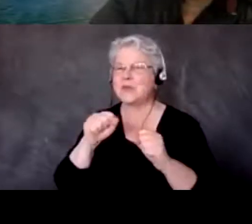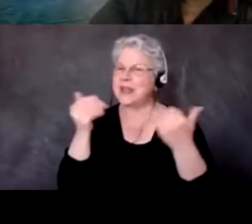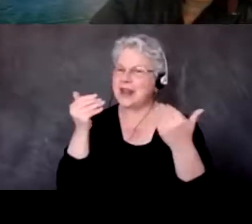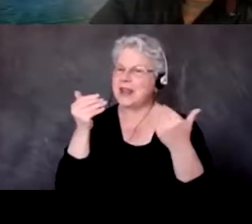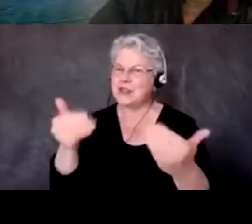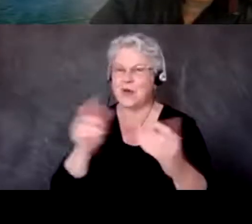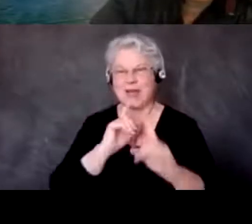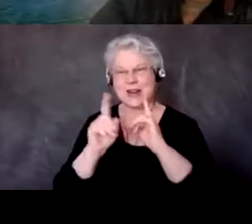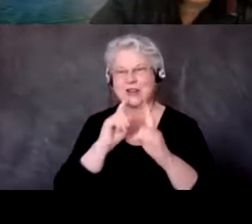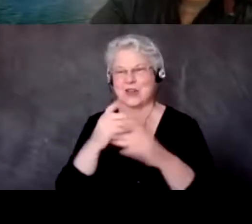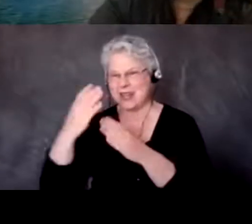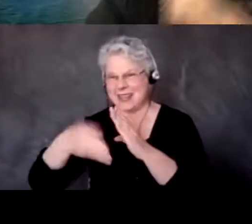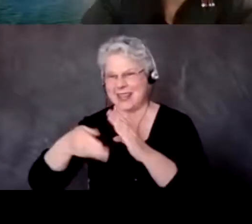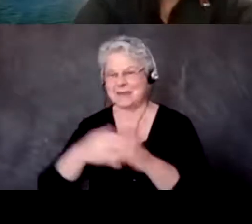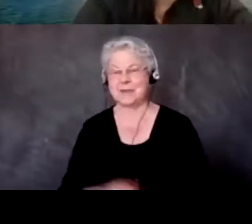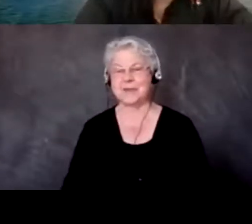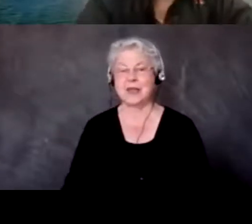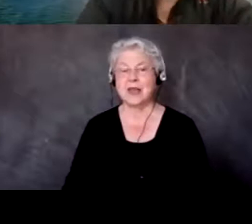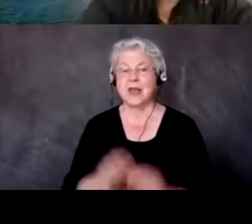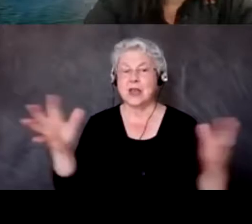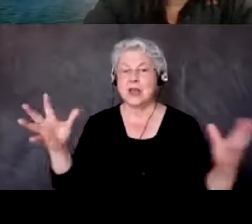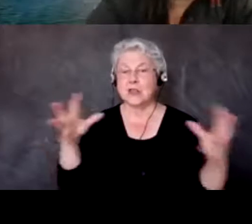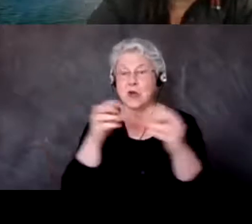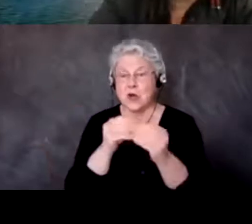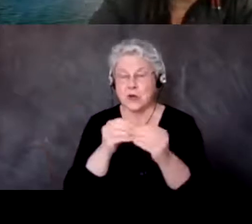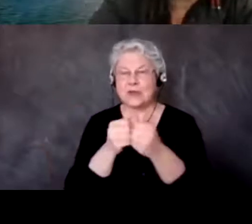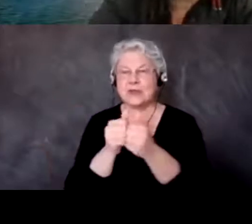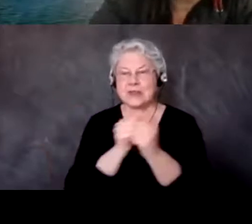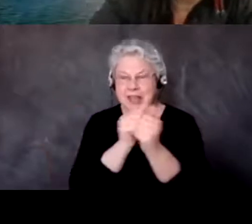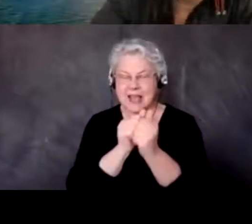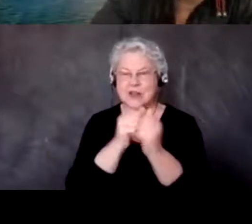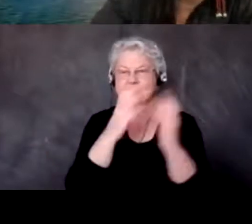Coming together to plan for uncertain futures and impacts of climate change.